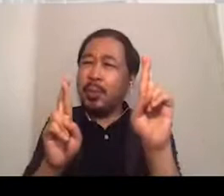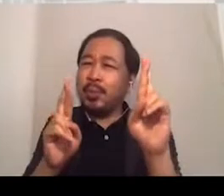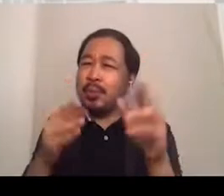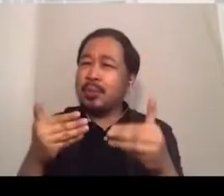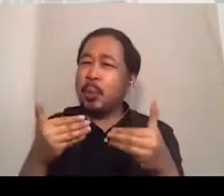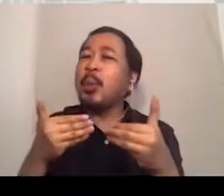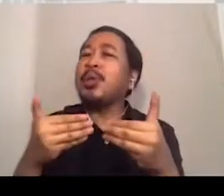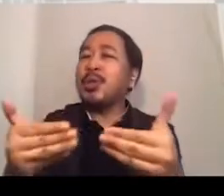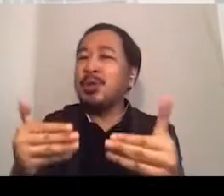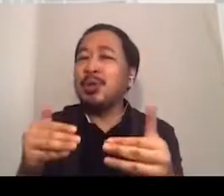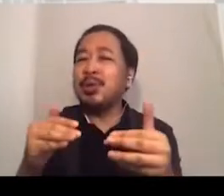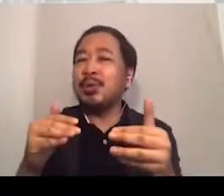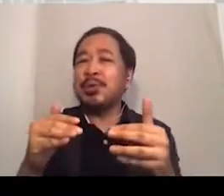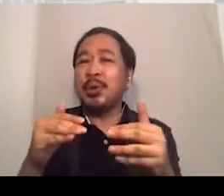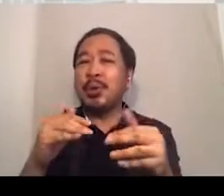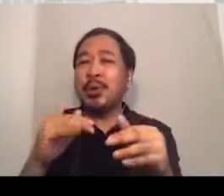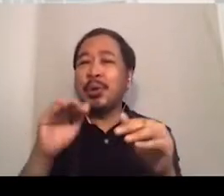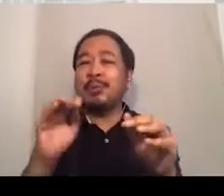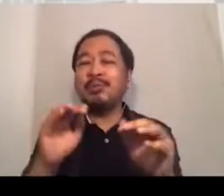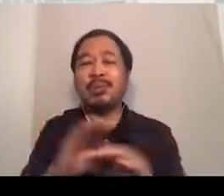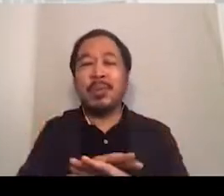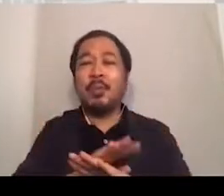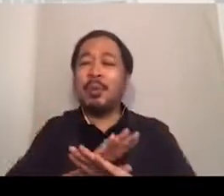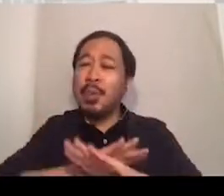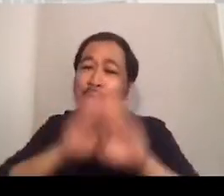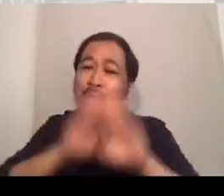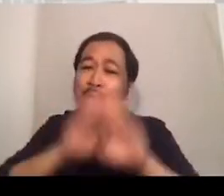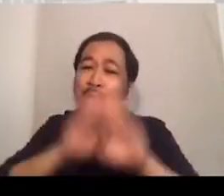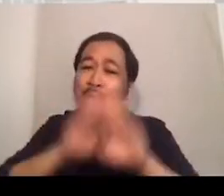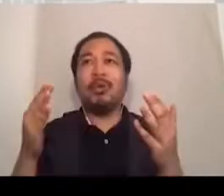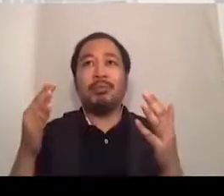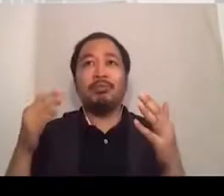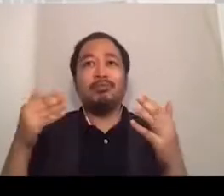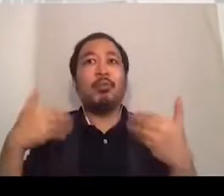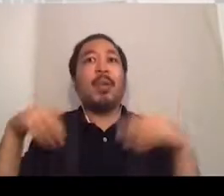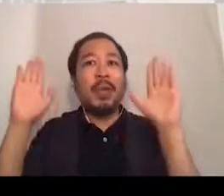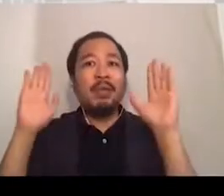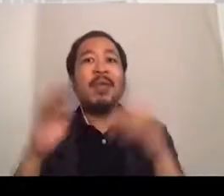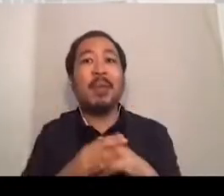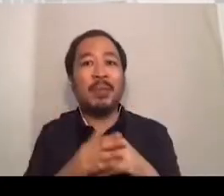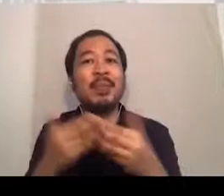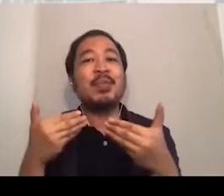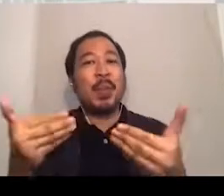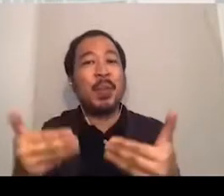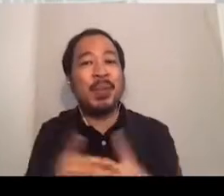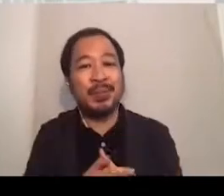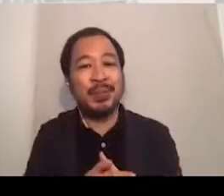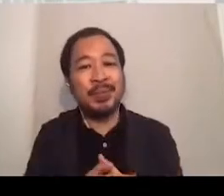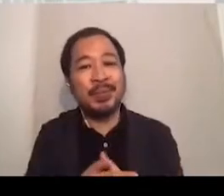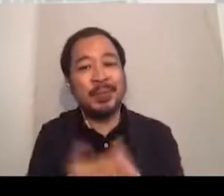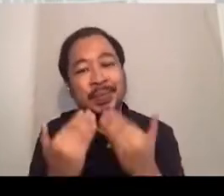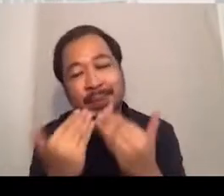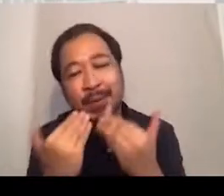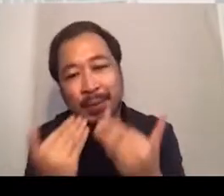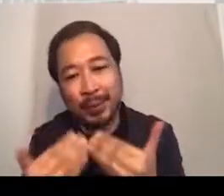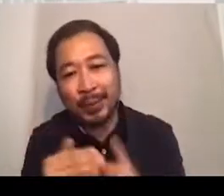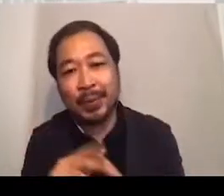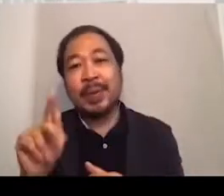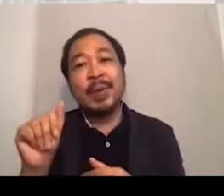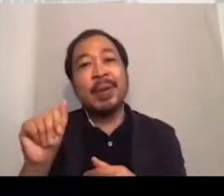This is our opportunity to accelerate disability inclusion, as you said.